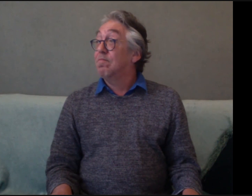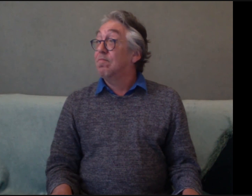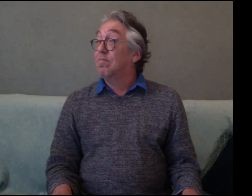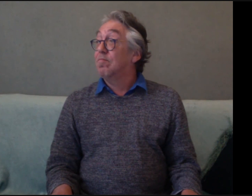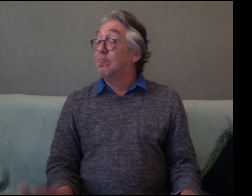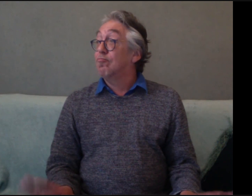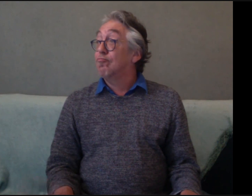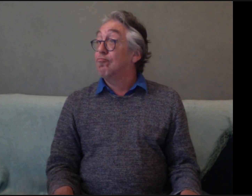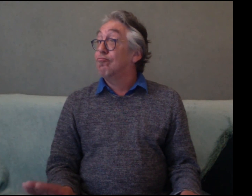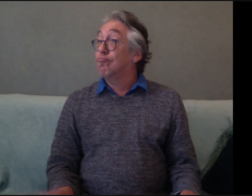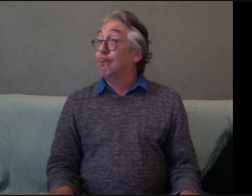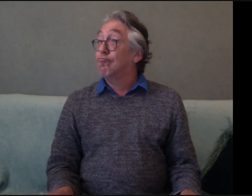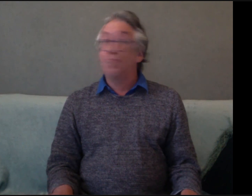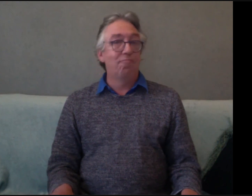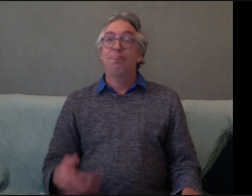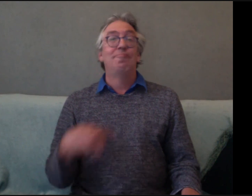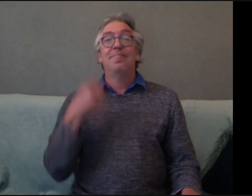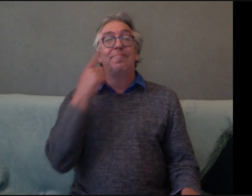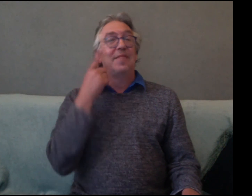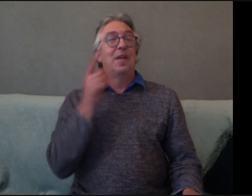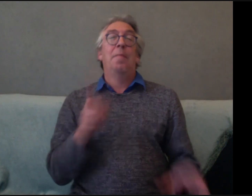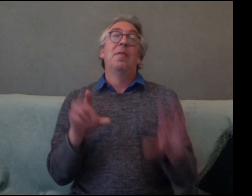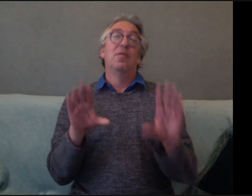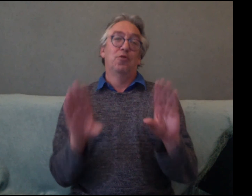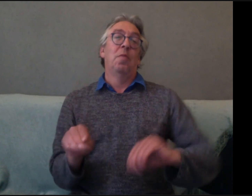I think we have to stop now, it's already 10:00.